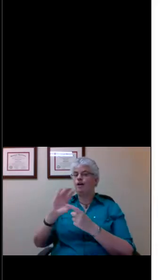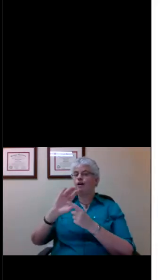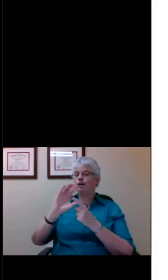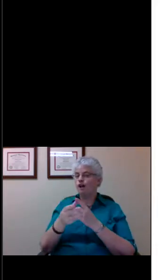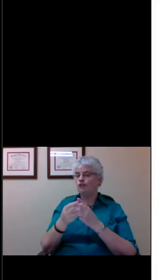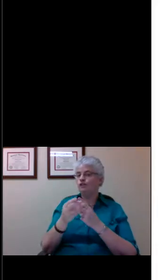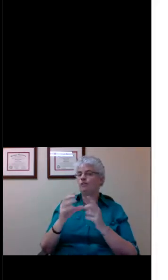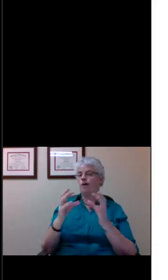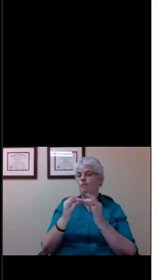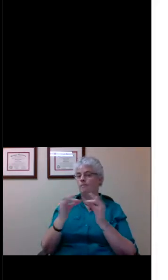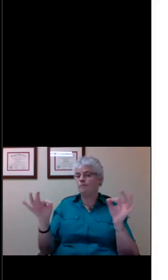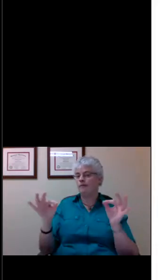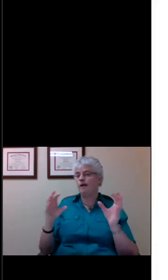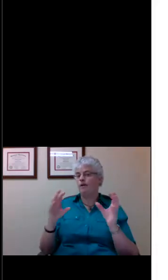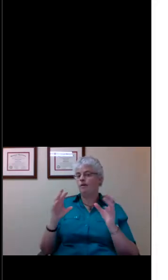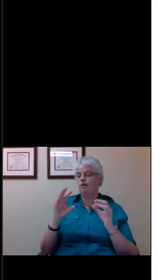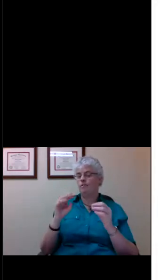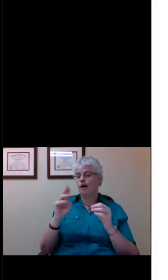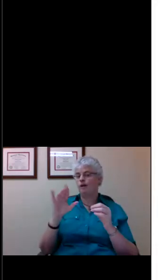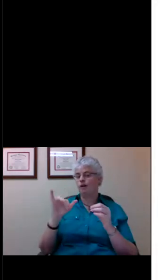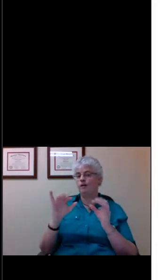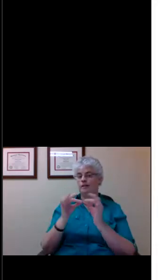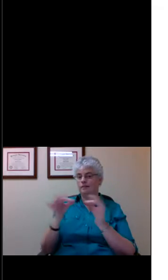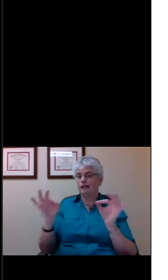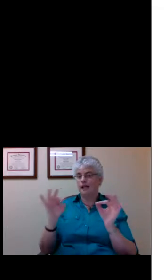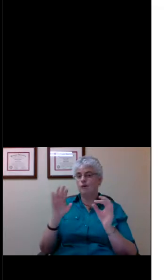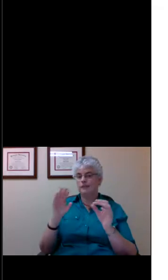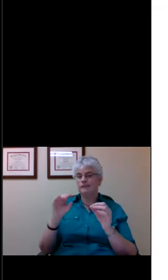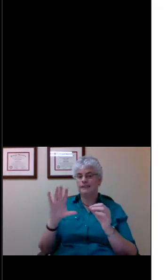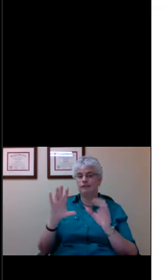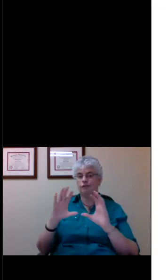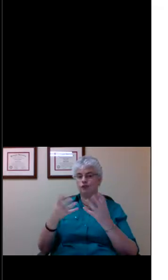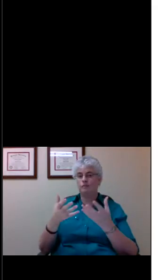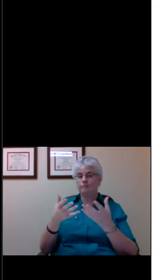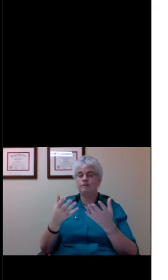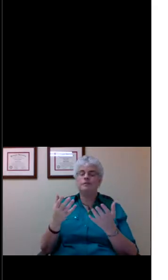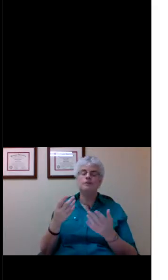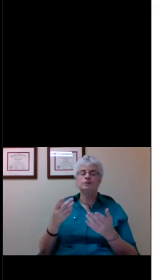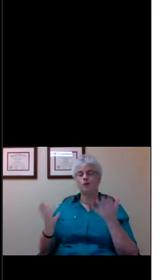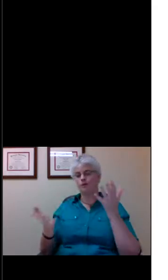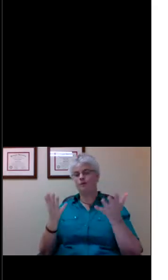typically non-signers because they're not a a linguistic minority. They're not part